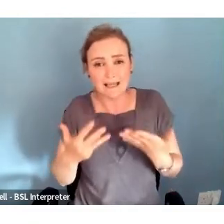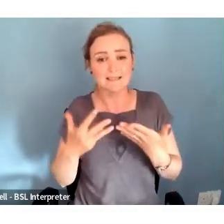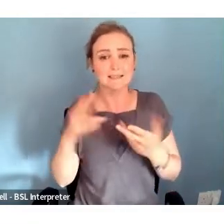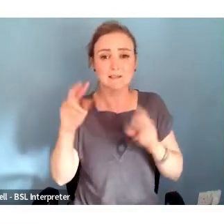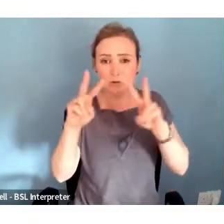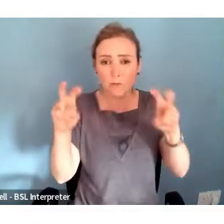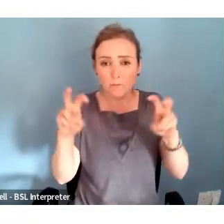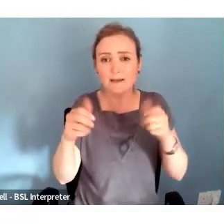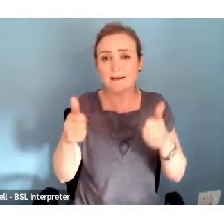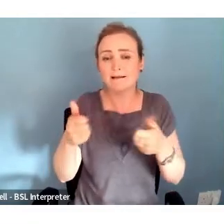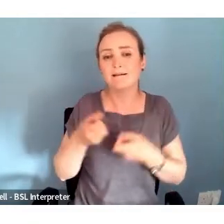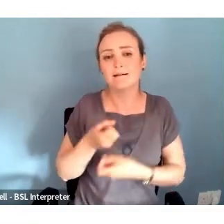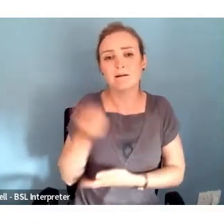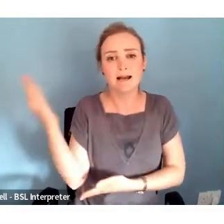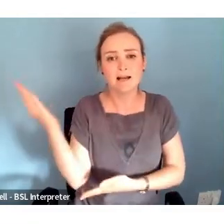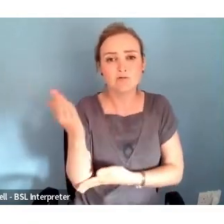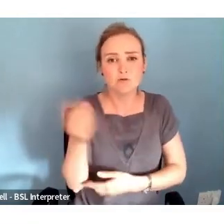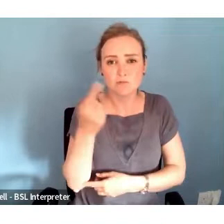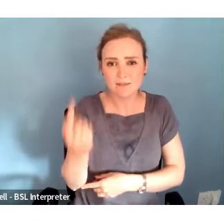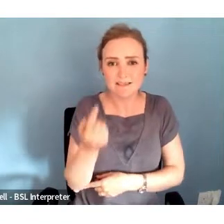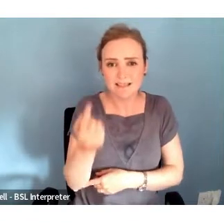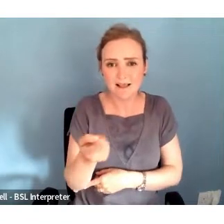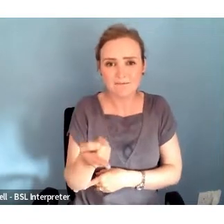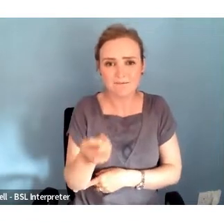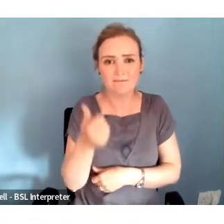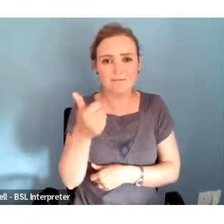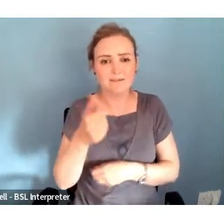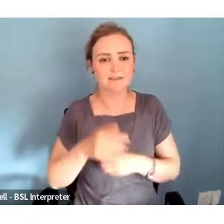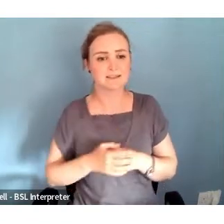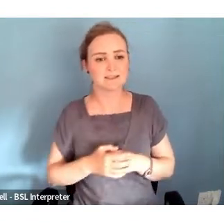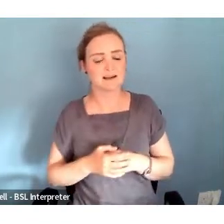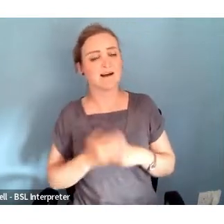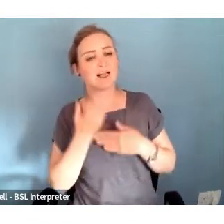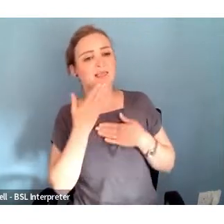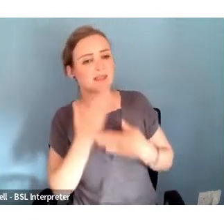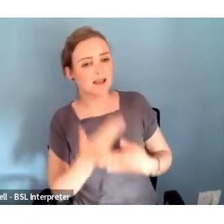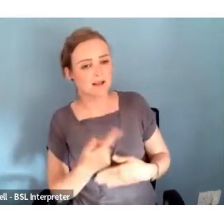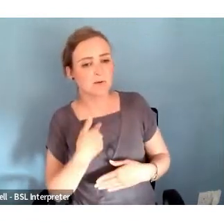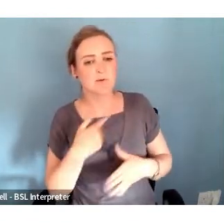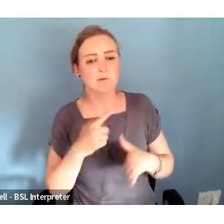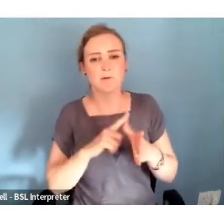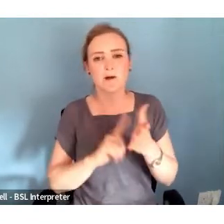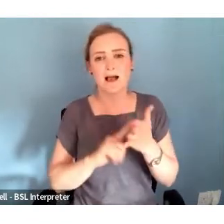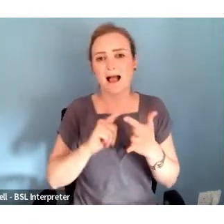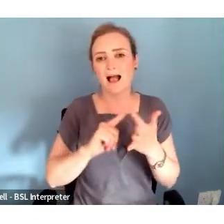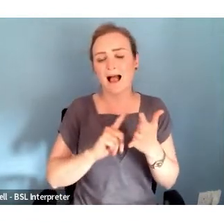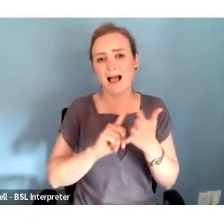. ALEX: Hi. Thanks, Jane. I am Alex Howard, one of the HR partners at the